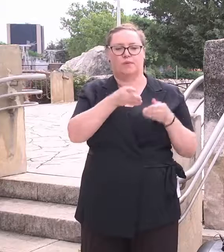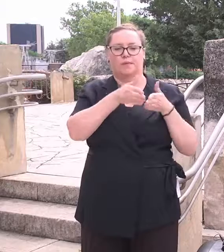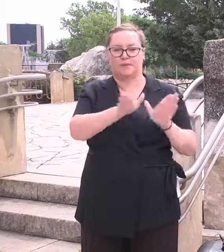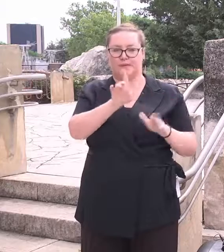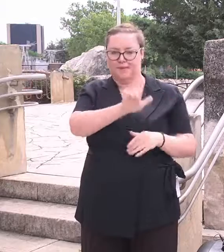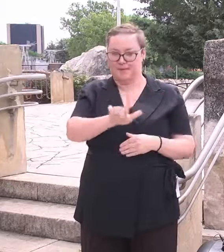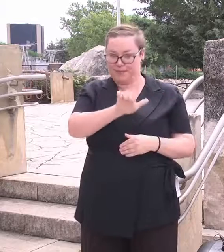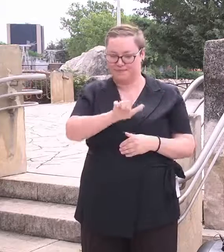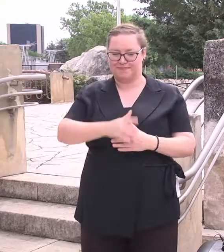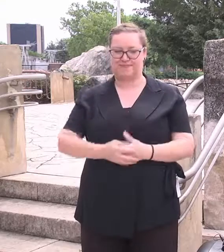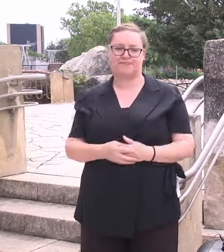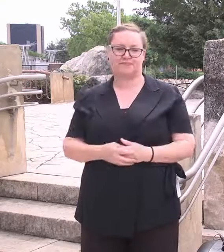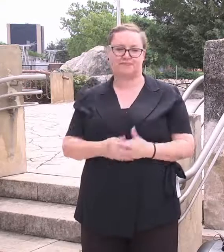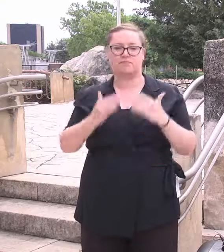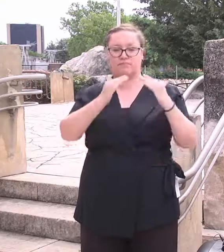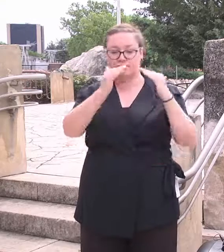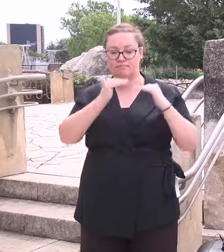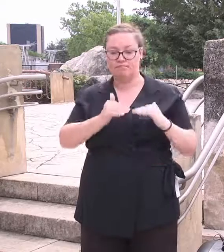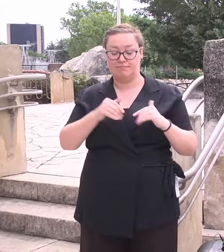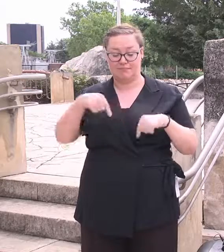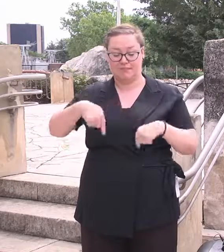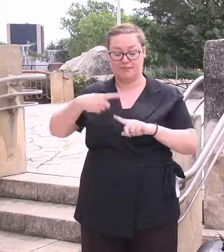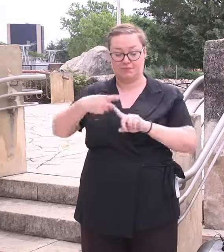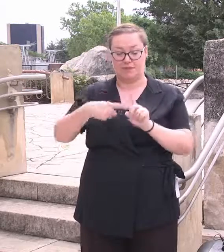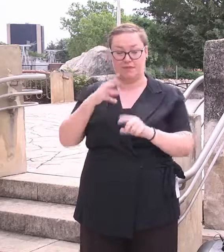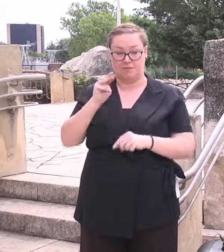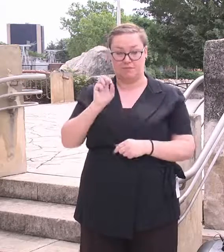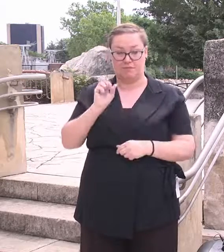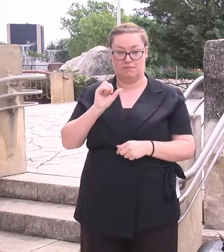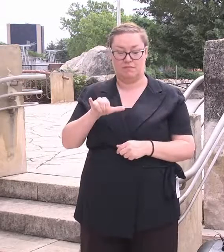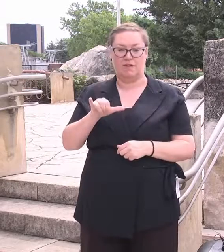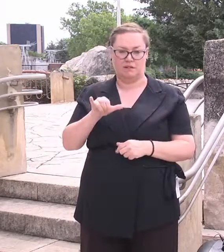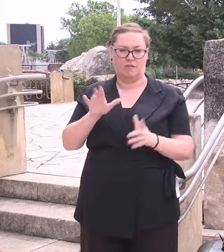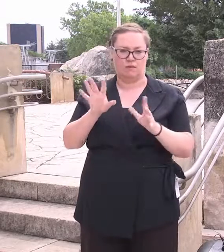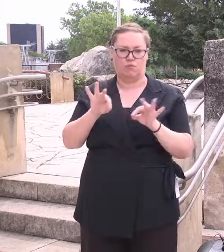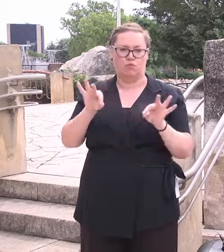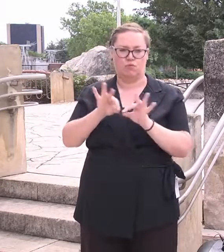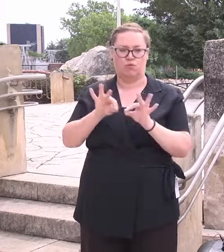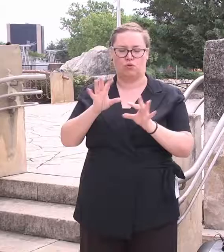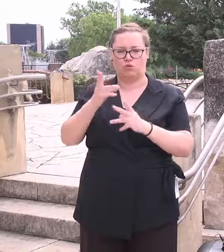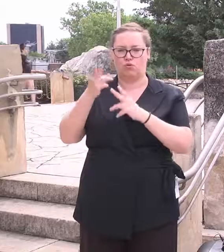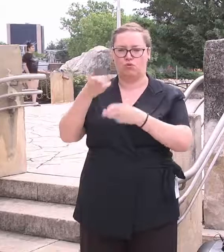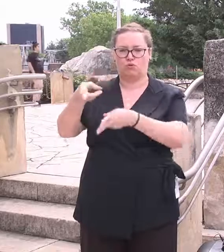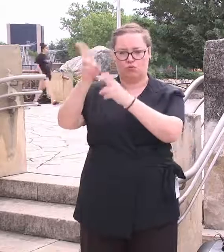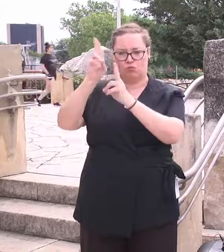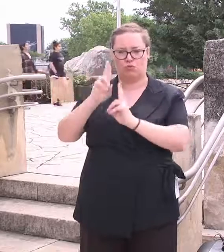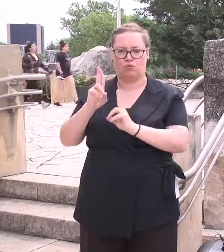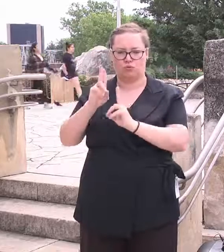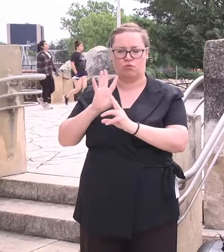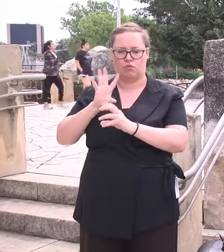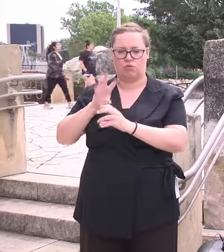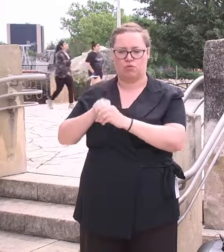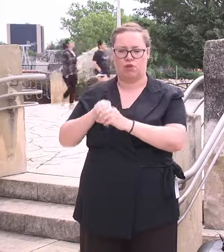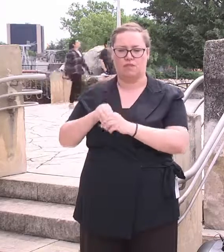next up the month of May is also um a time for us to honor being uh part of the stop the bleed